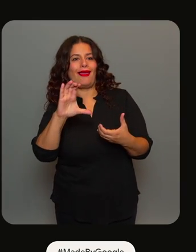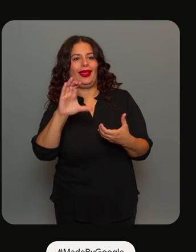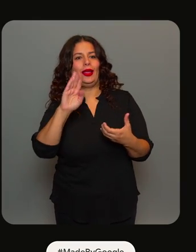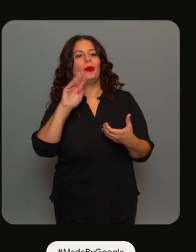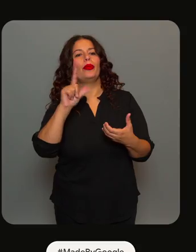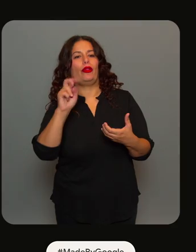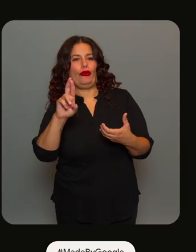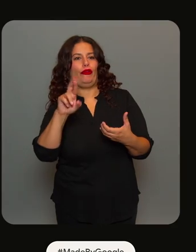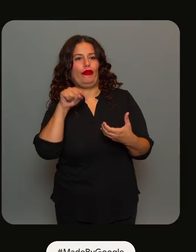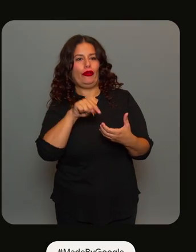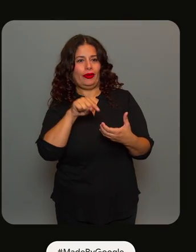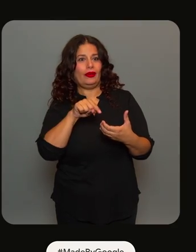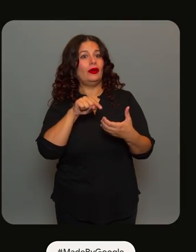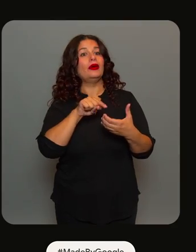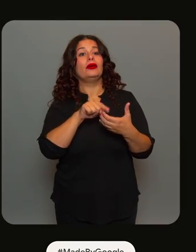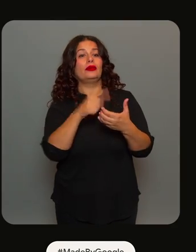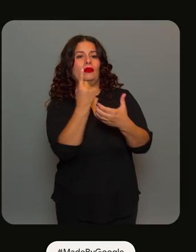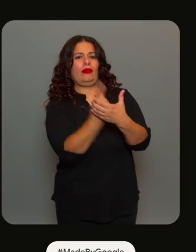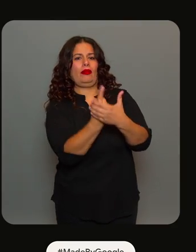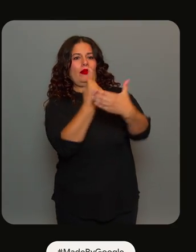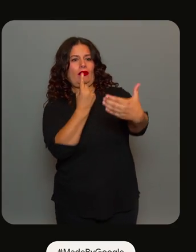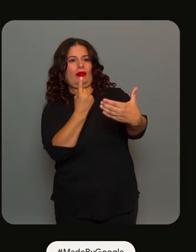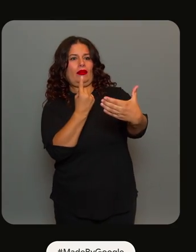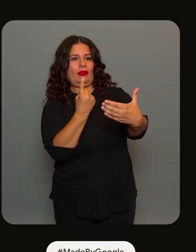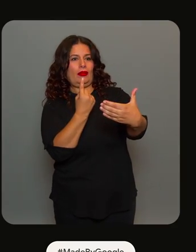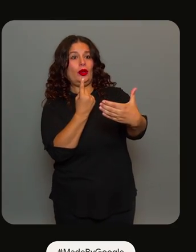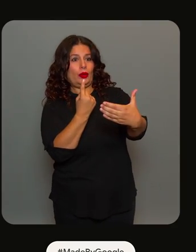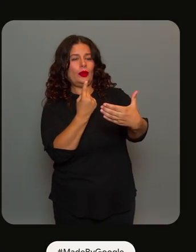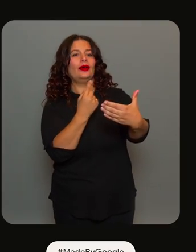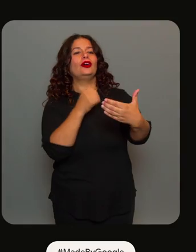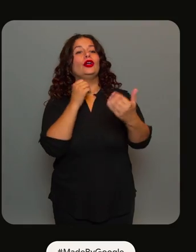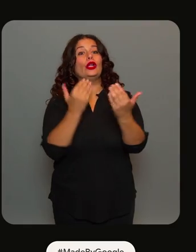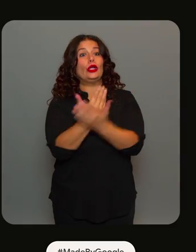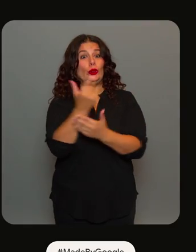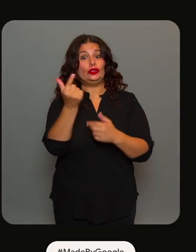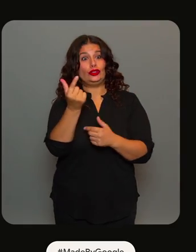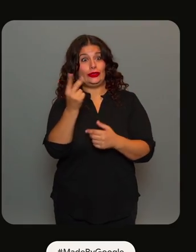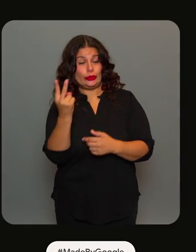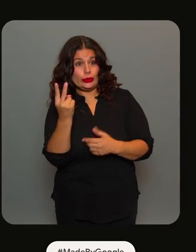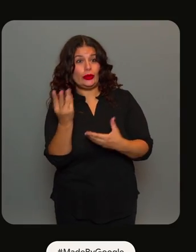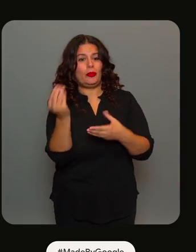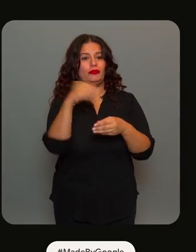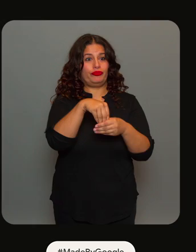With Tensor G2, Pixel 7 can generate very high-quality depth